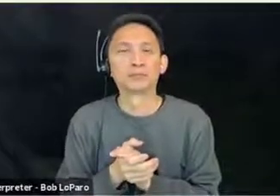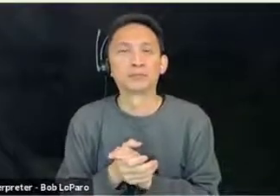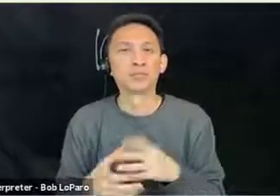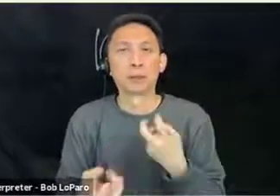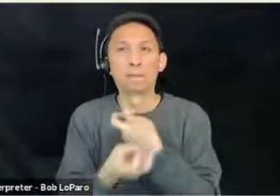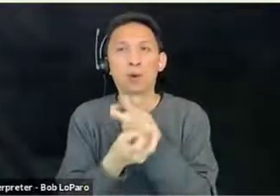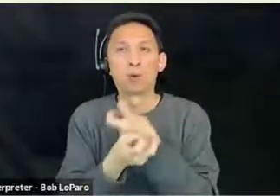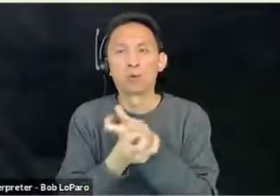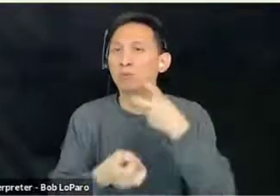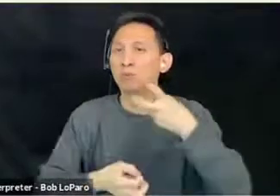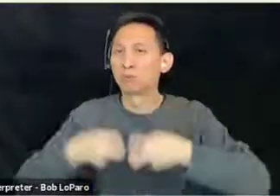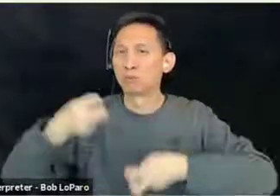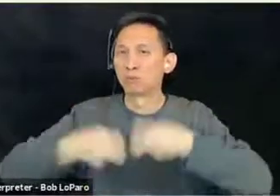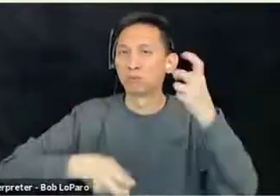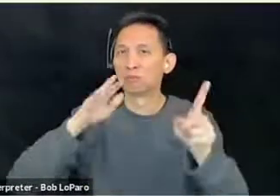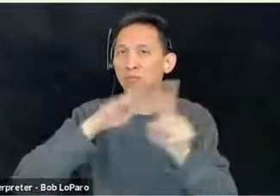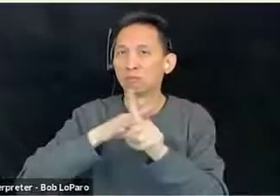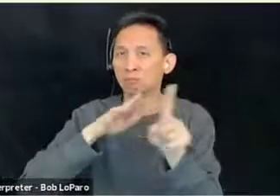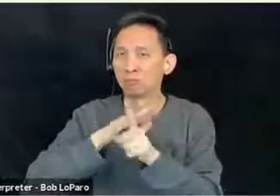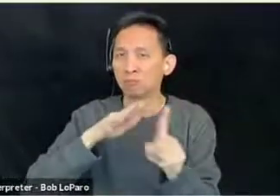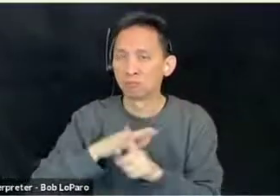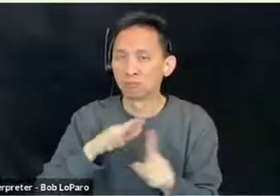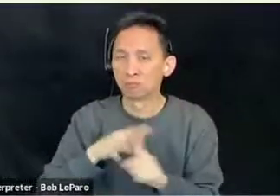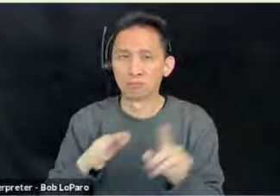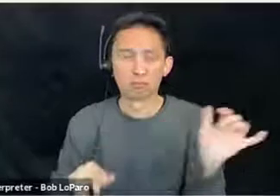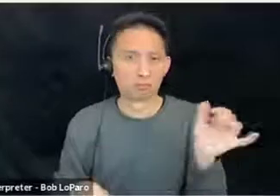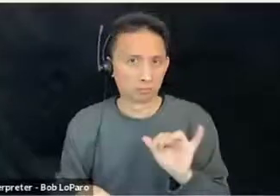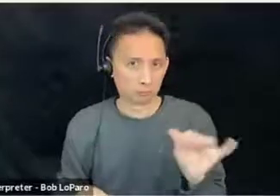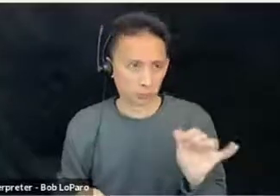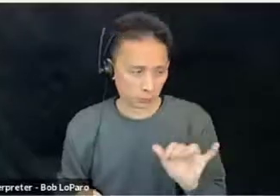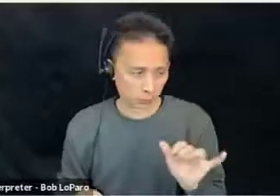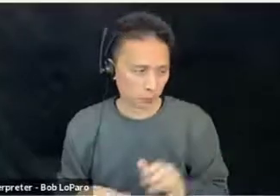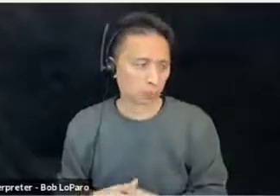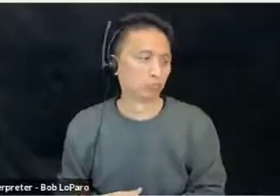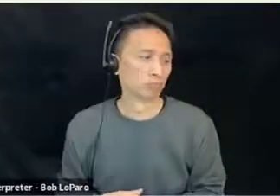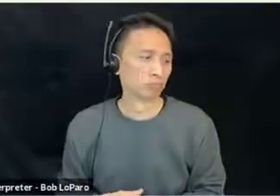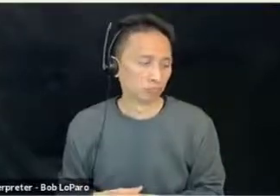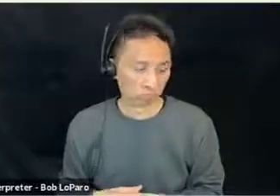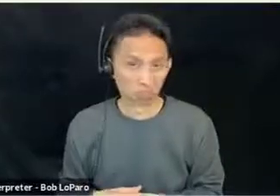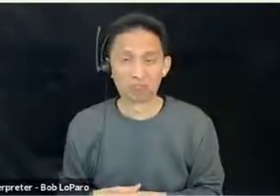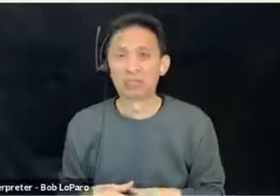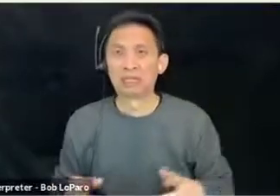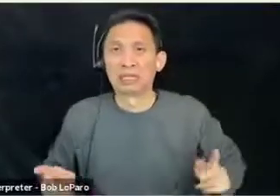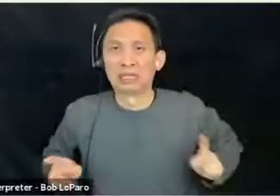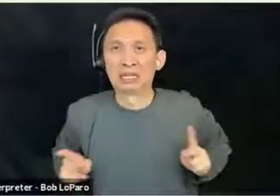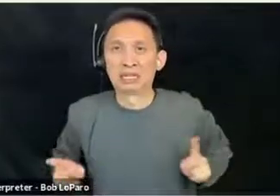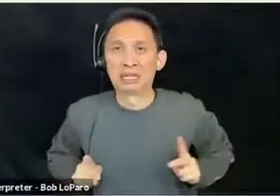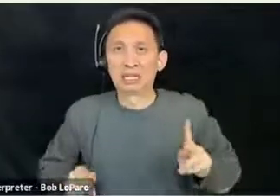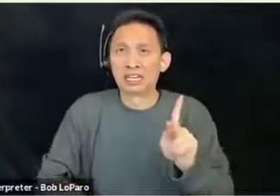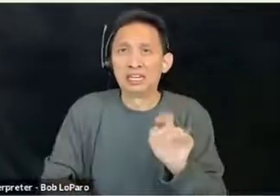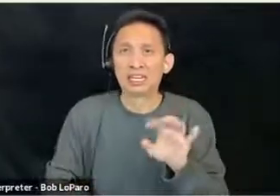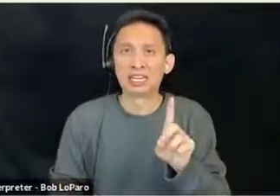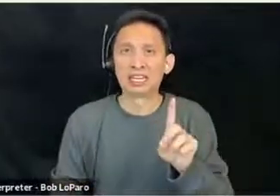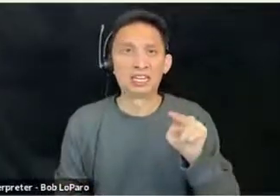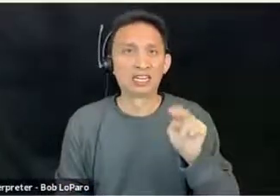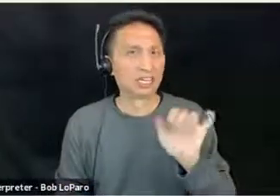Bone issues can be a part of this disease, kidney issues can be a part of this disease,